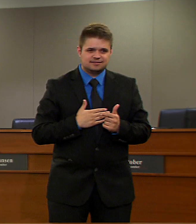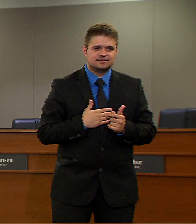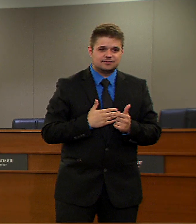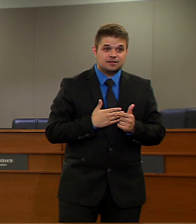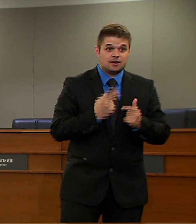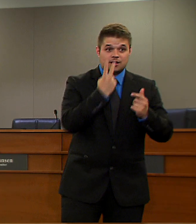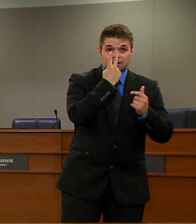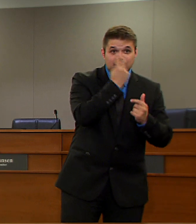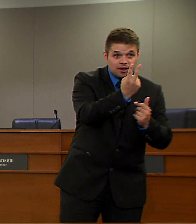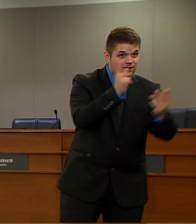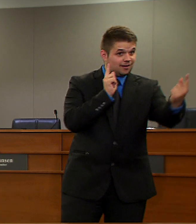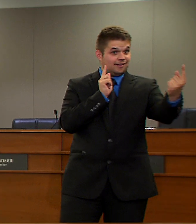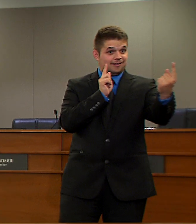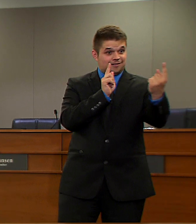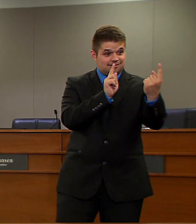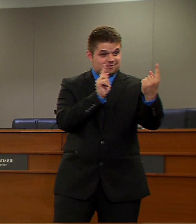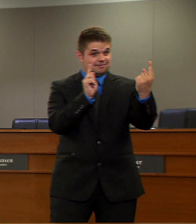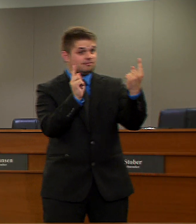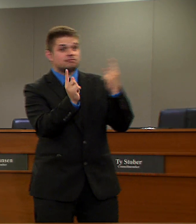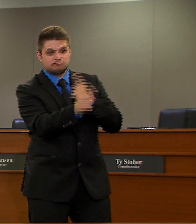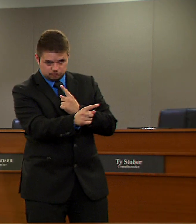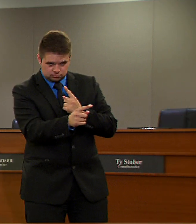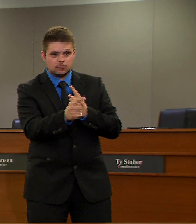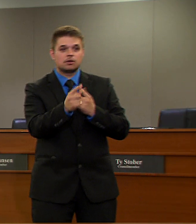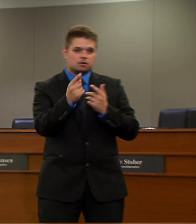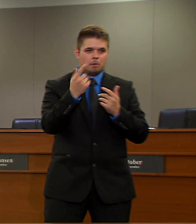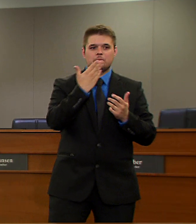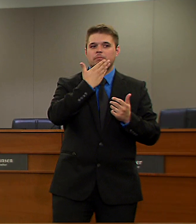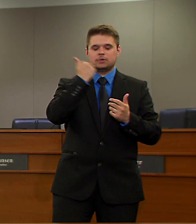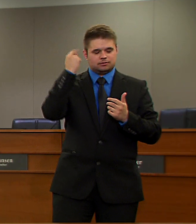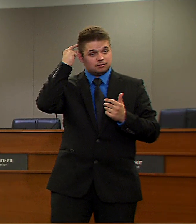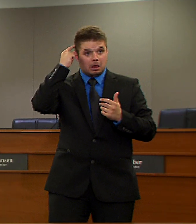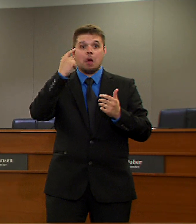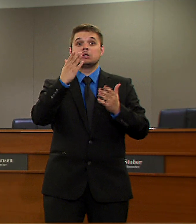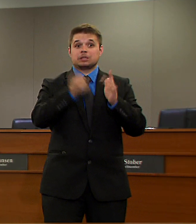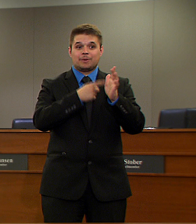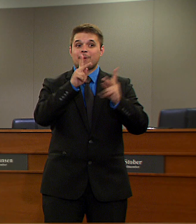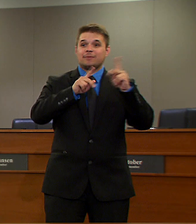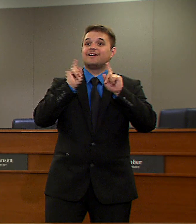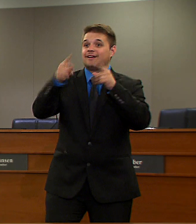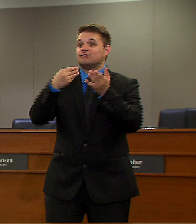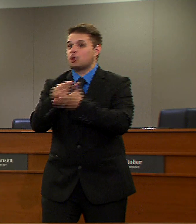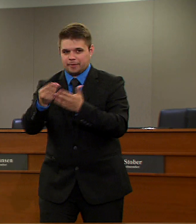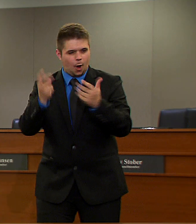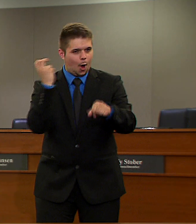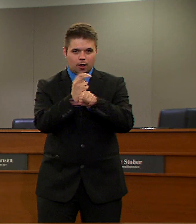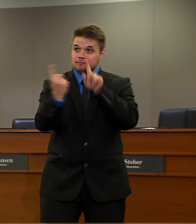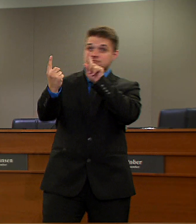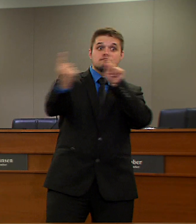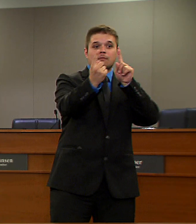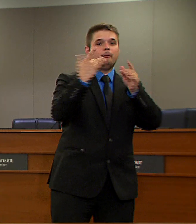you can't keep that six foot distancing. Thank you for your patience as we continue to work through the